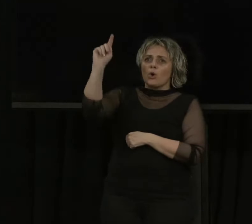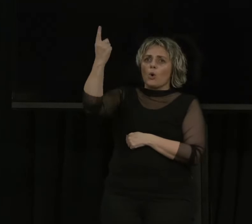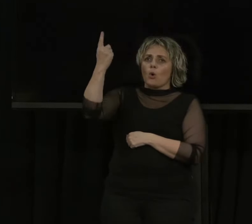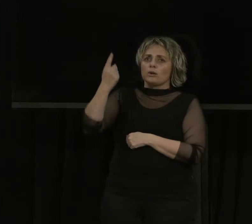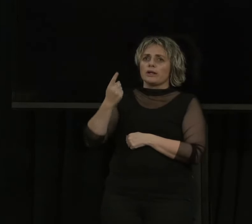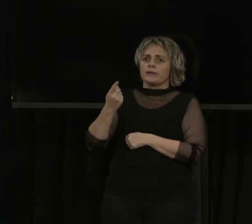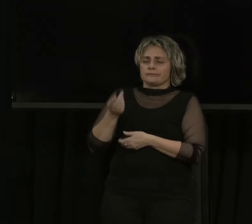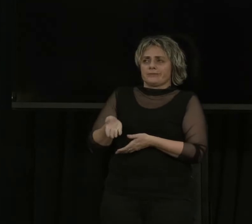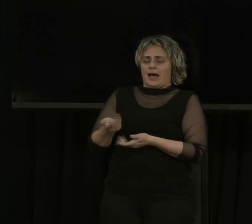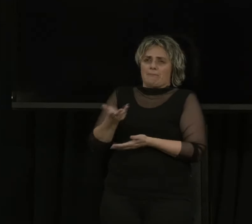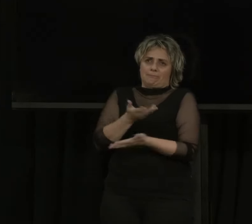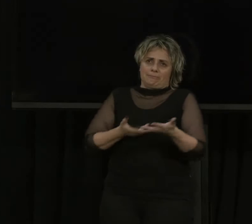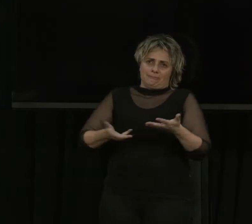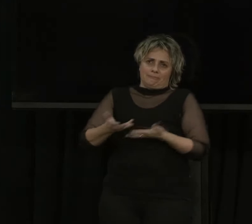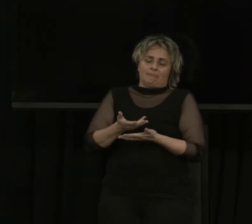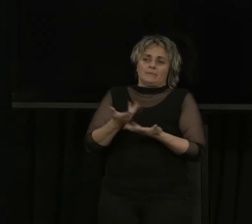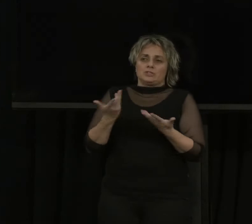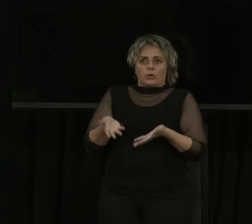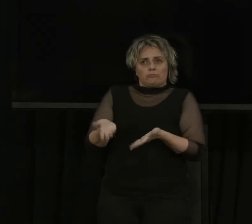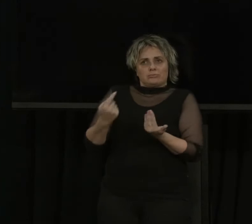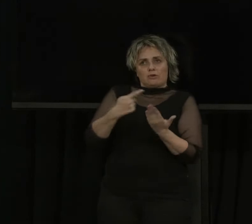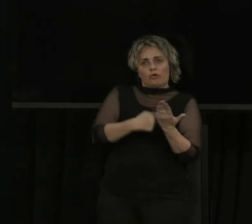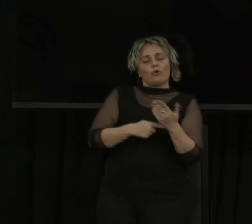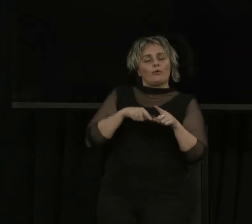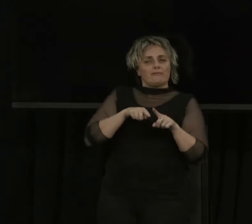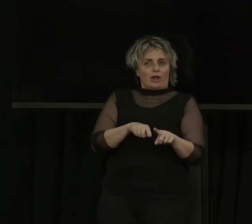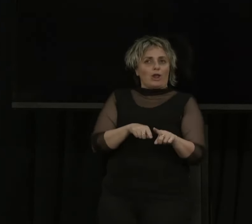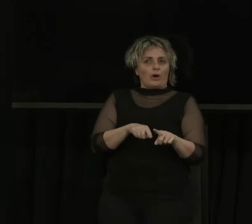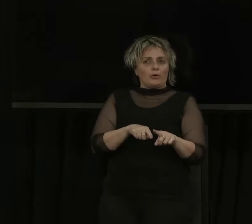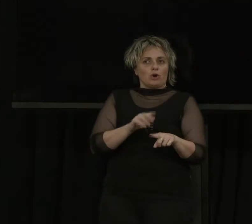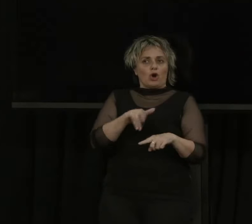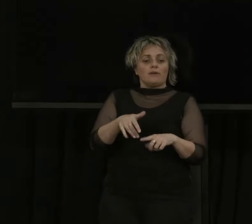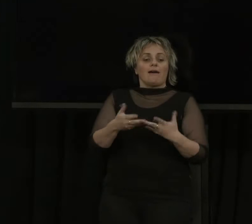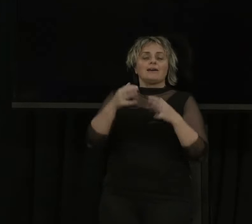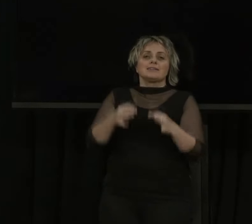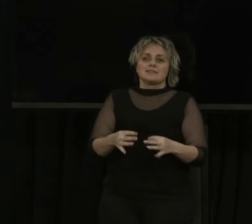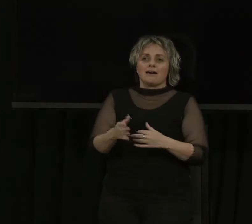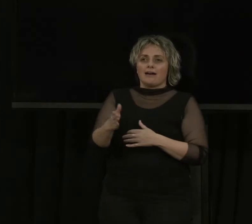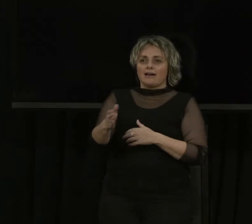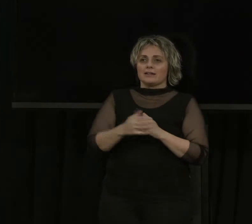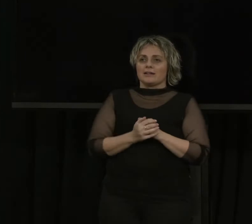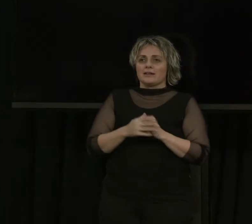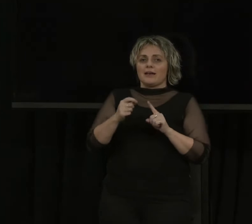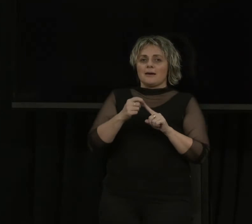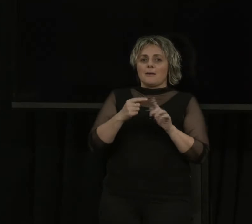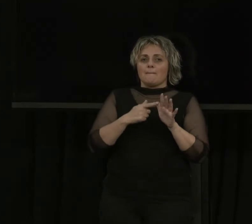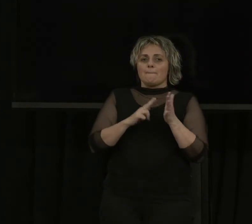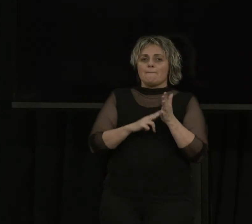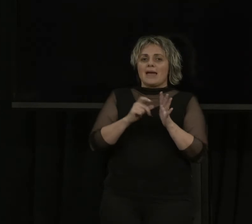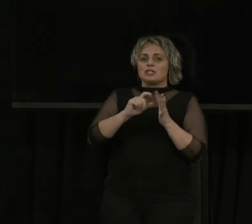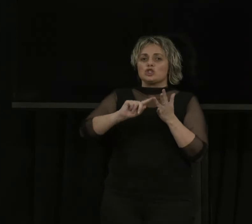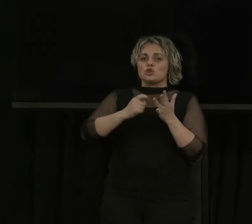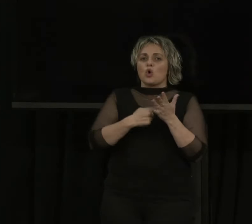over who needs to legitimately continue to cross between Auckland border on a regular